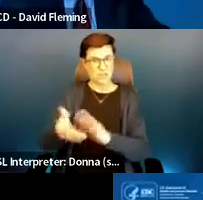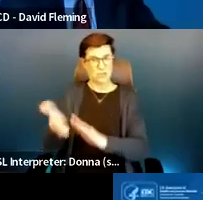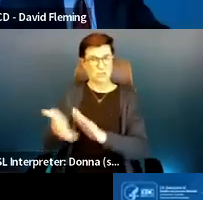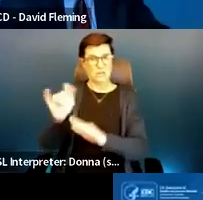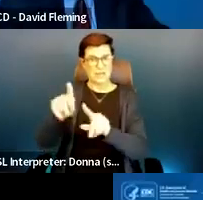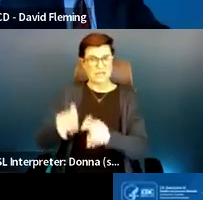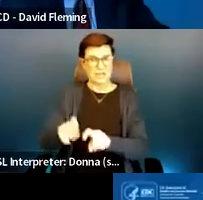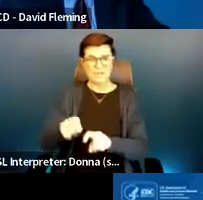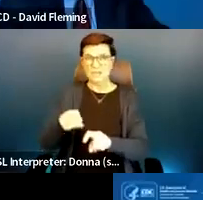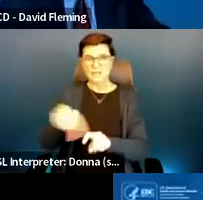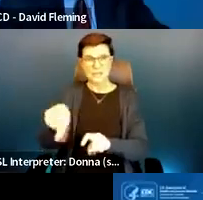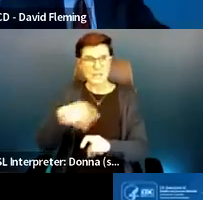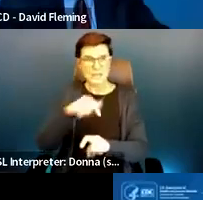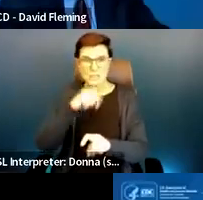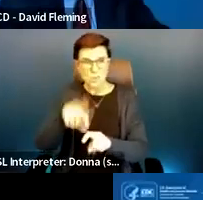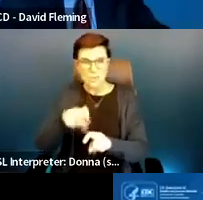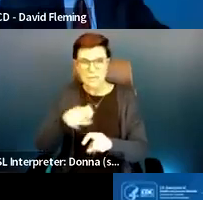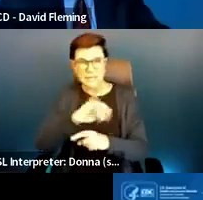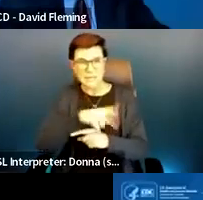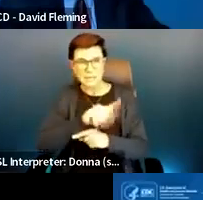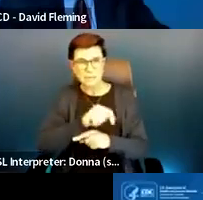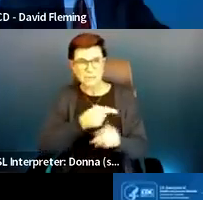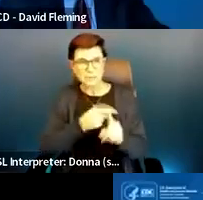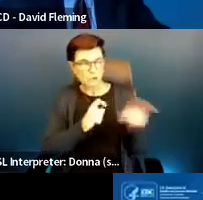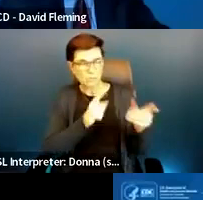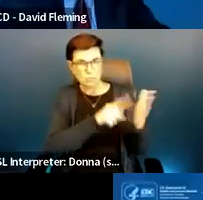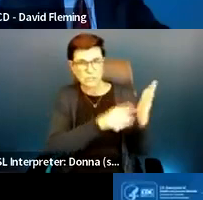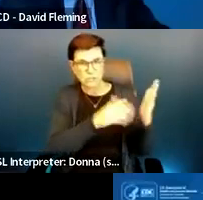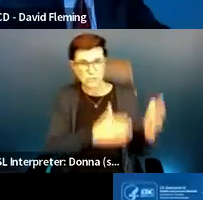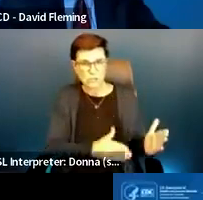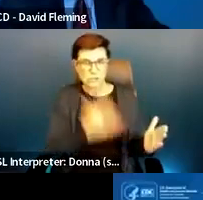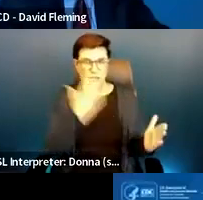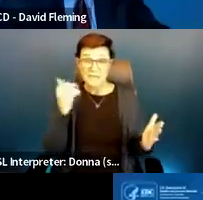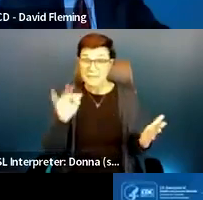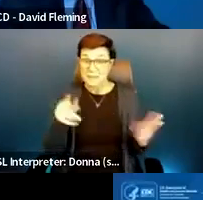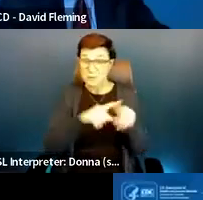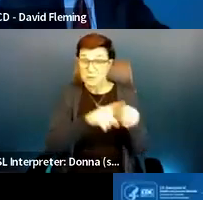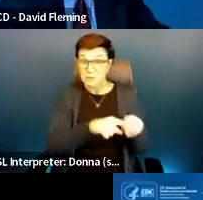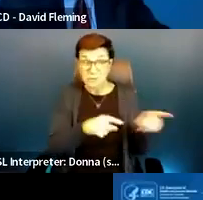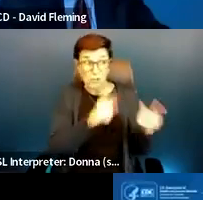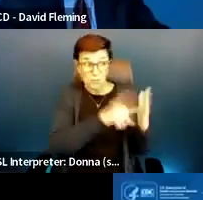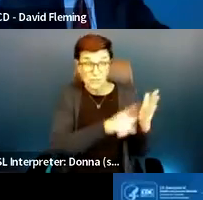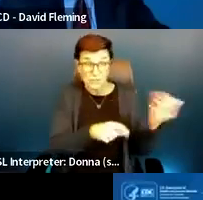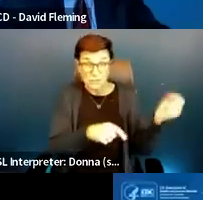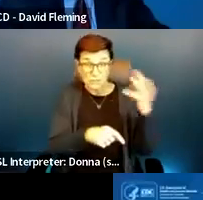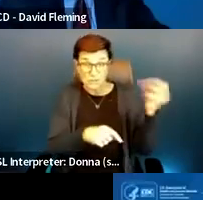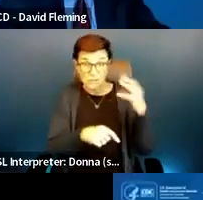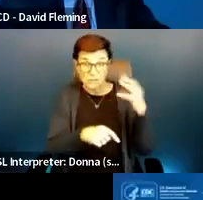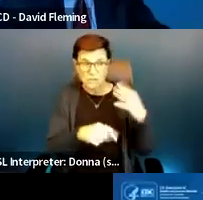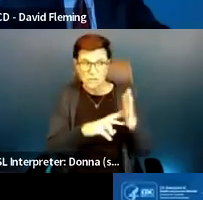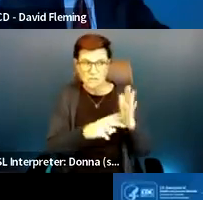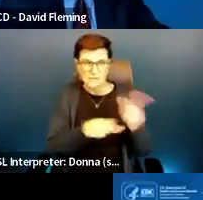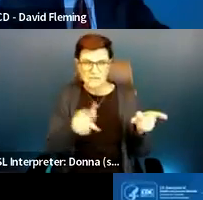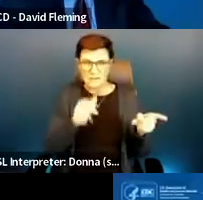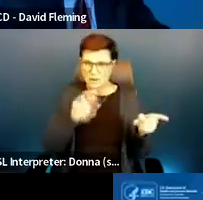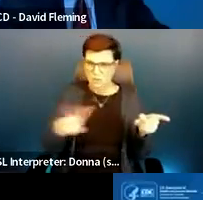for input from the researcher. Because if you still need input, then it's not ready for clinical diagnostic testing.